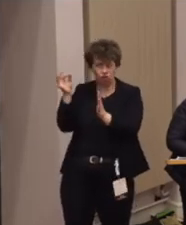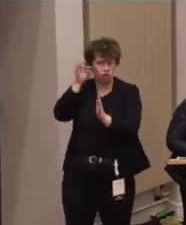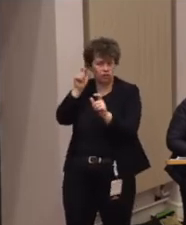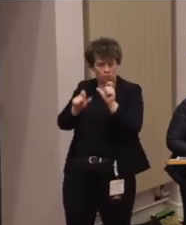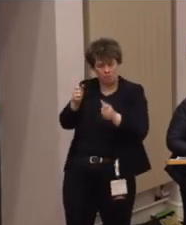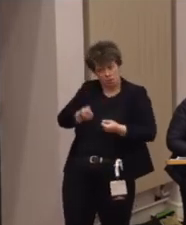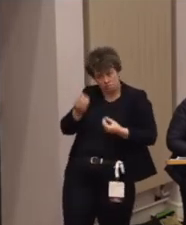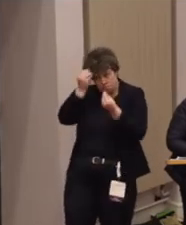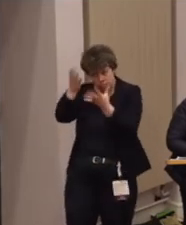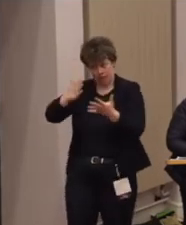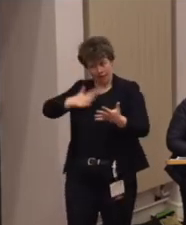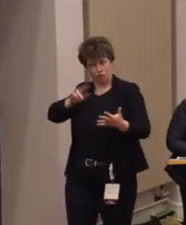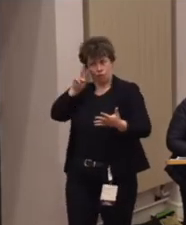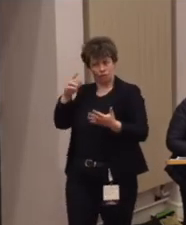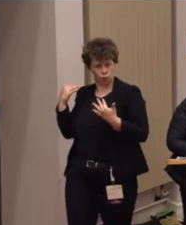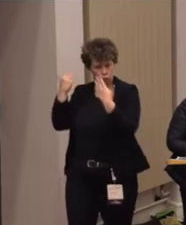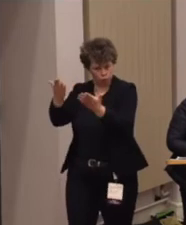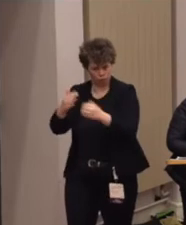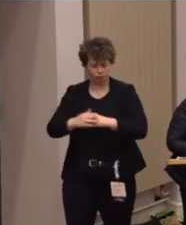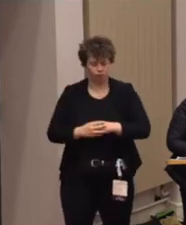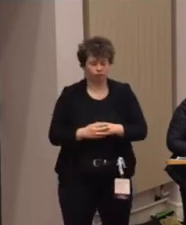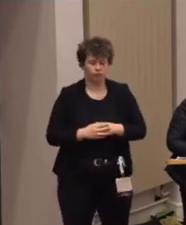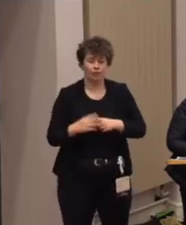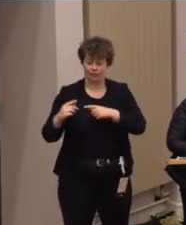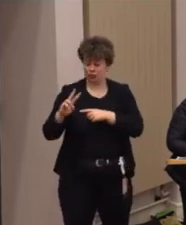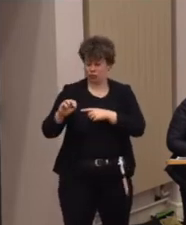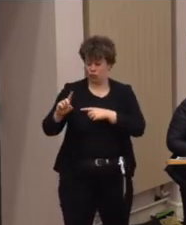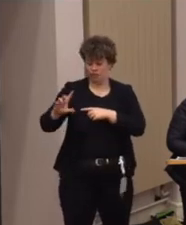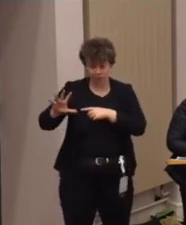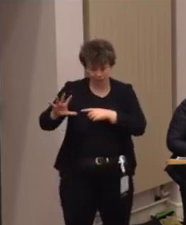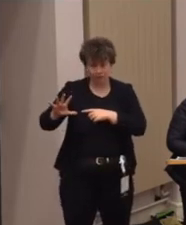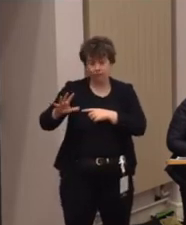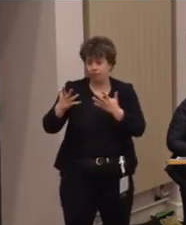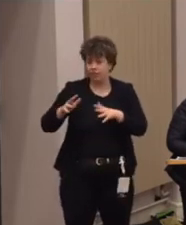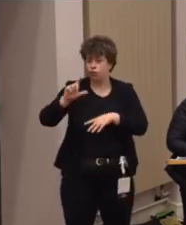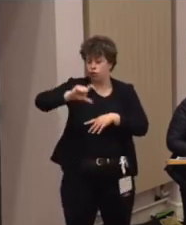We have been working with the ‑‑ after the 2015 earthquake that happened in Nepal,